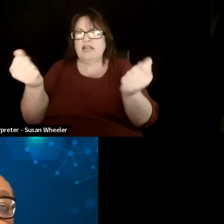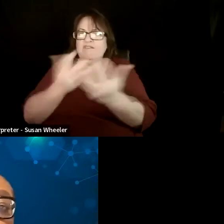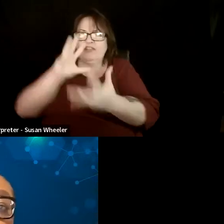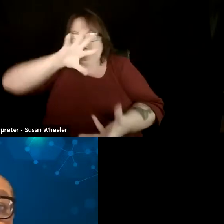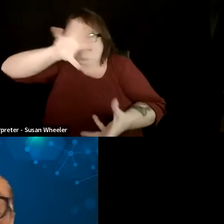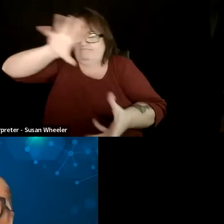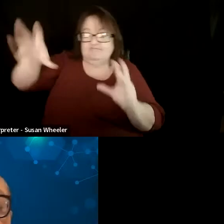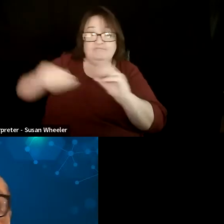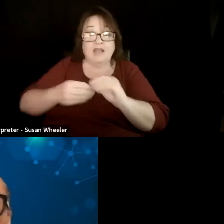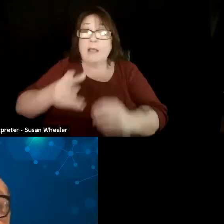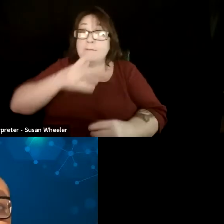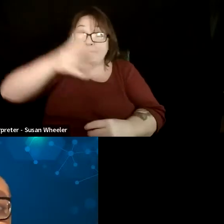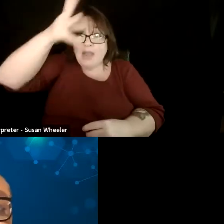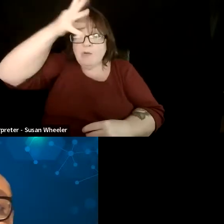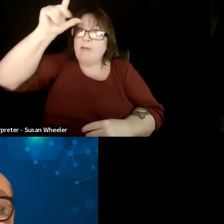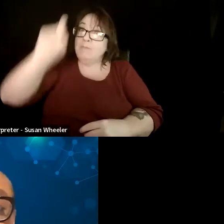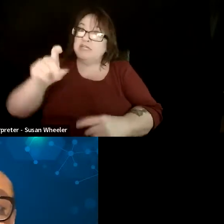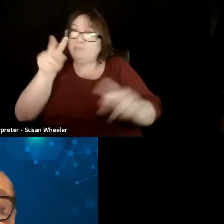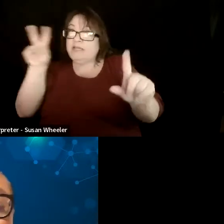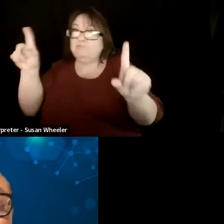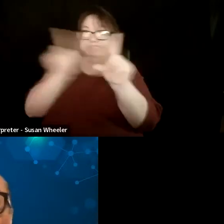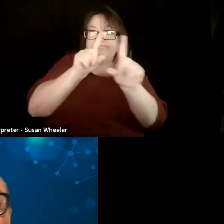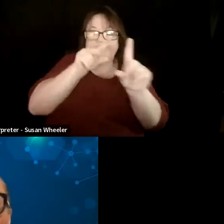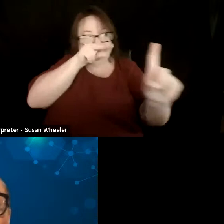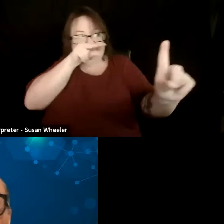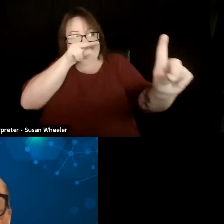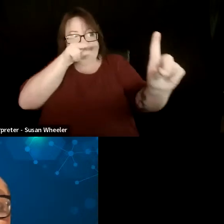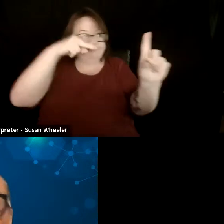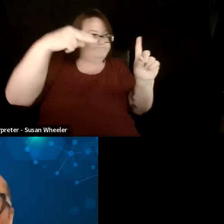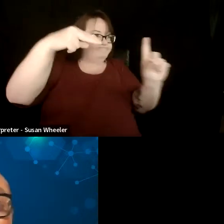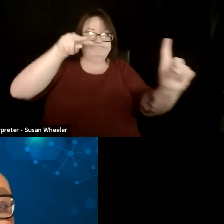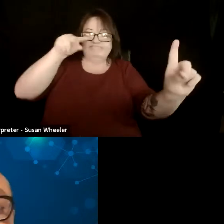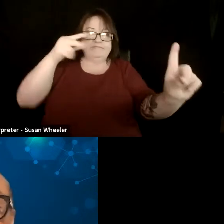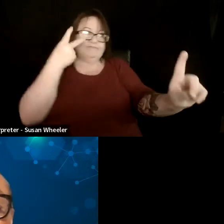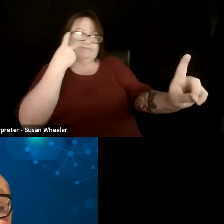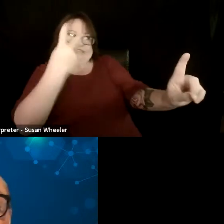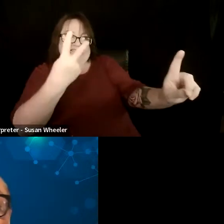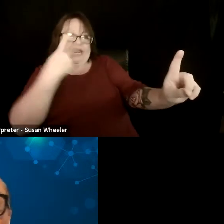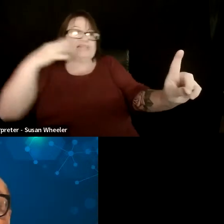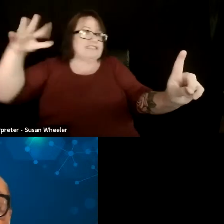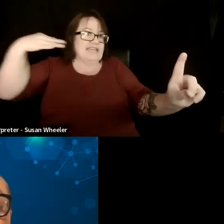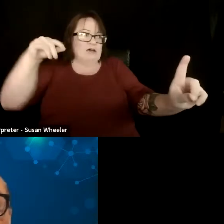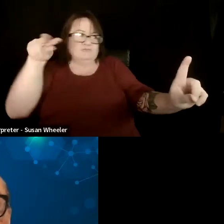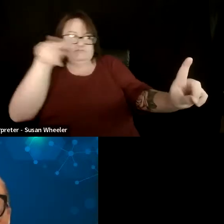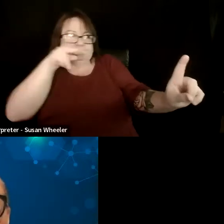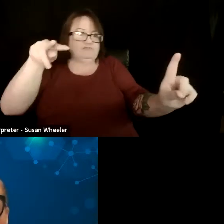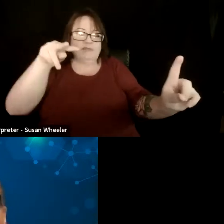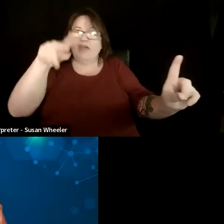the parent must be within sight and sound of the young performer. They are unable to travel on their own,